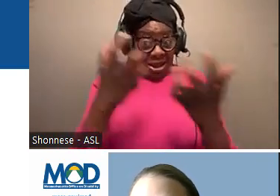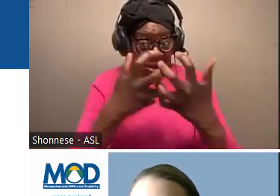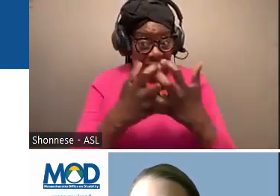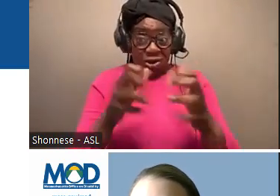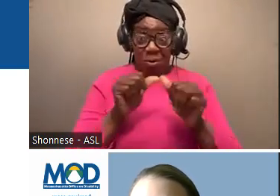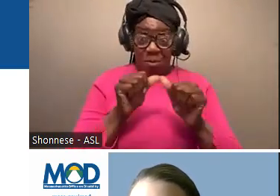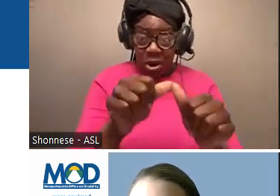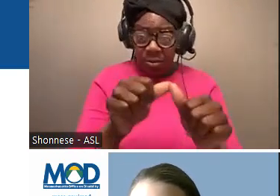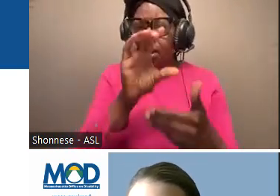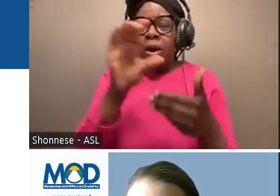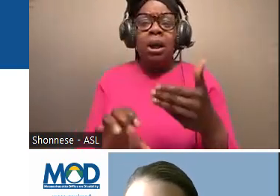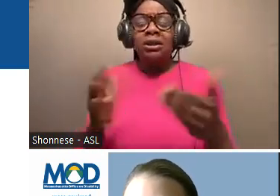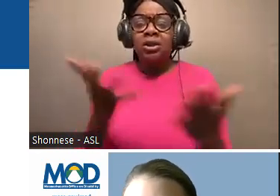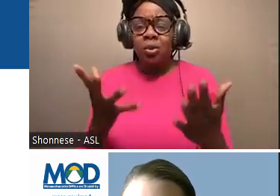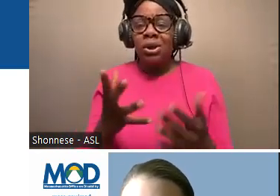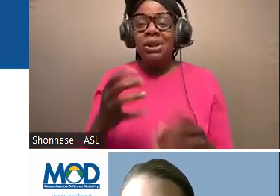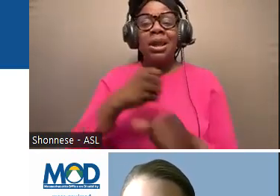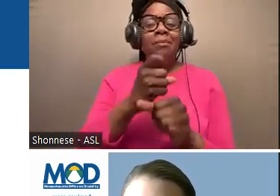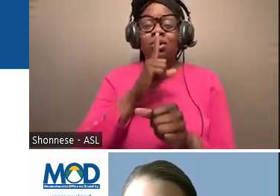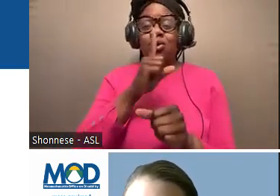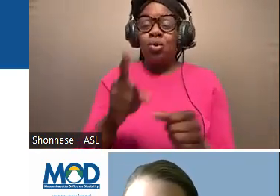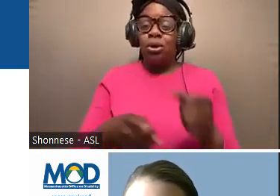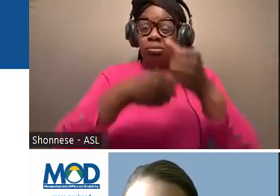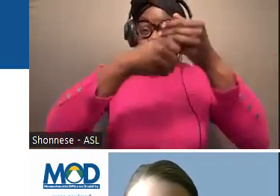and make sure you're spelling it out really clearly in the approval letter.